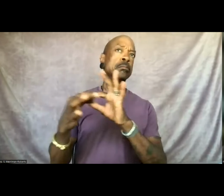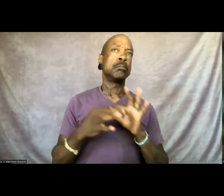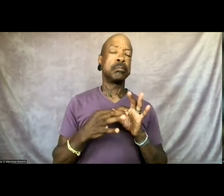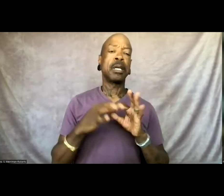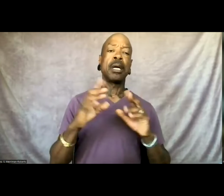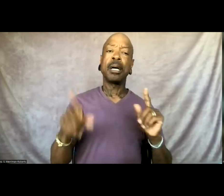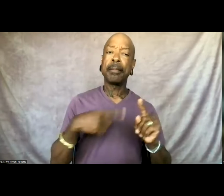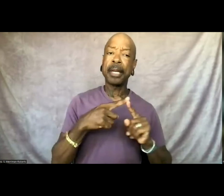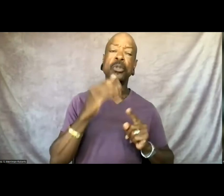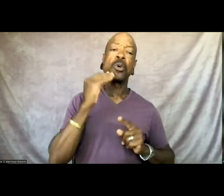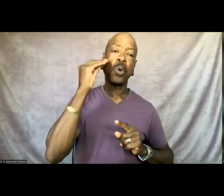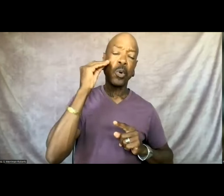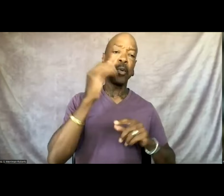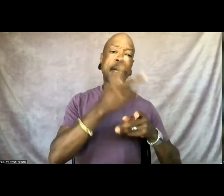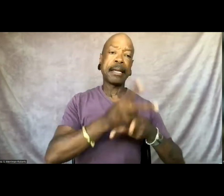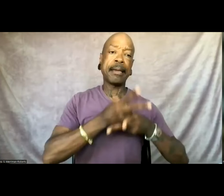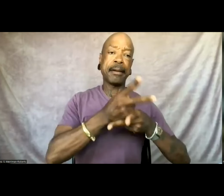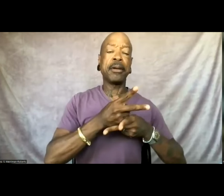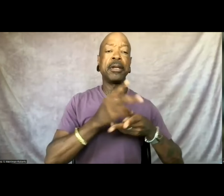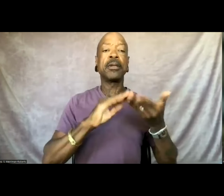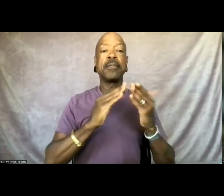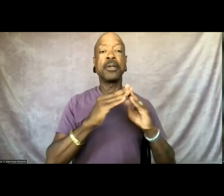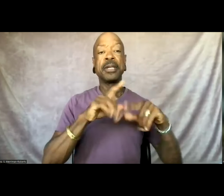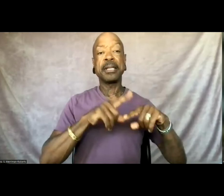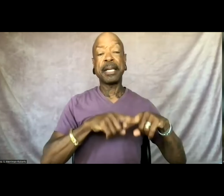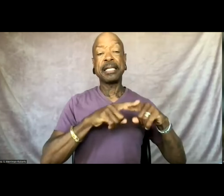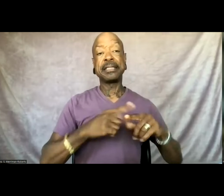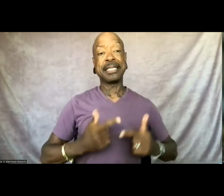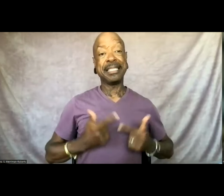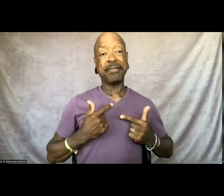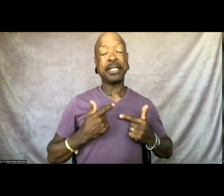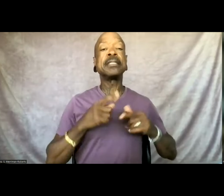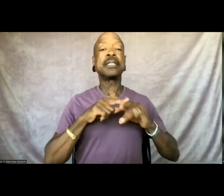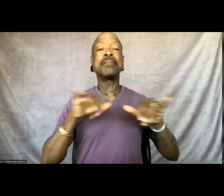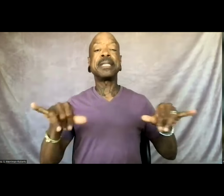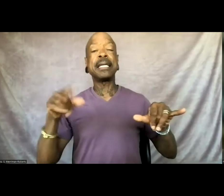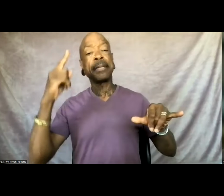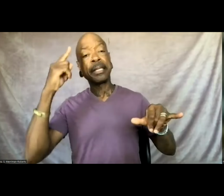kind of a foundation. Because every time that we fight for